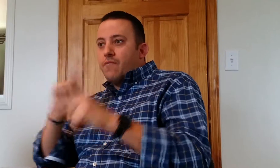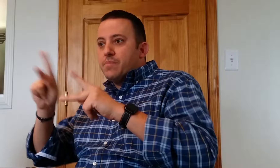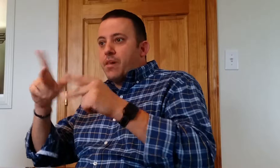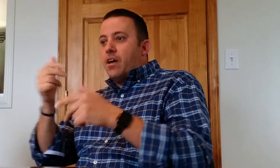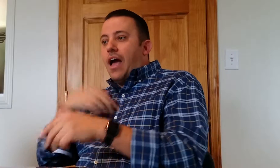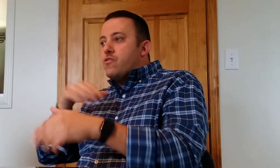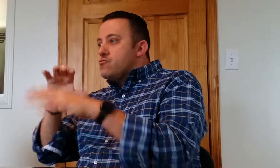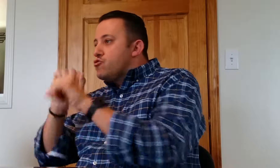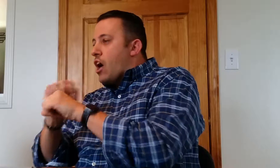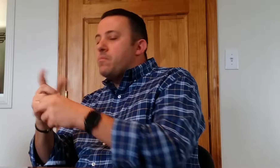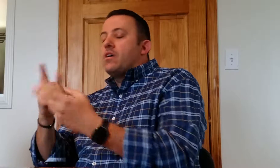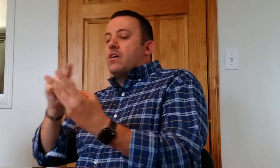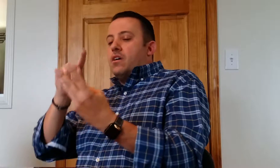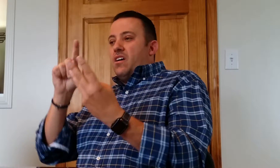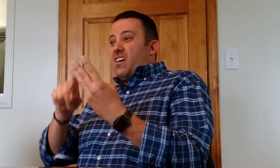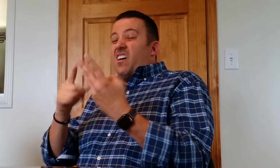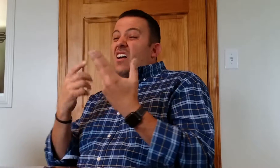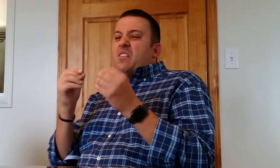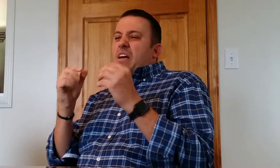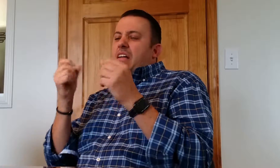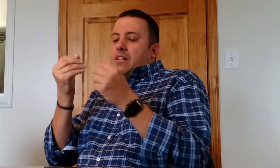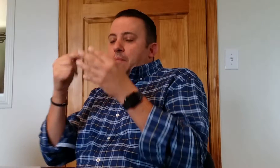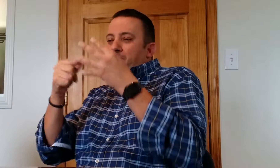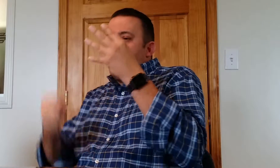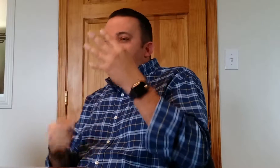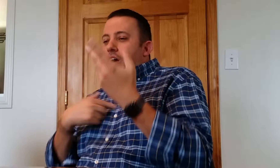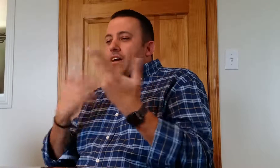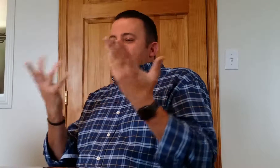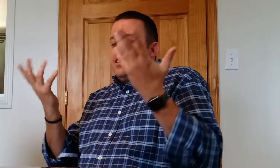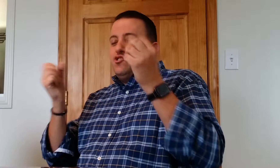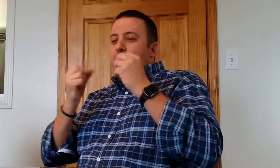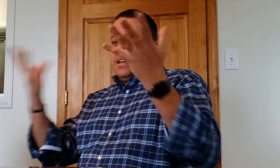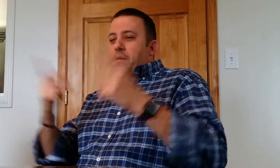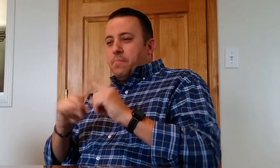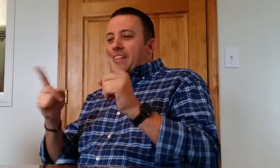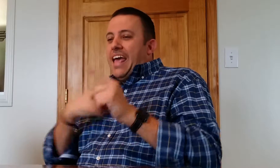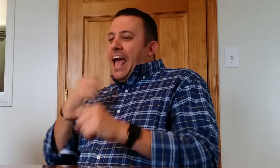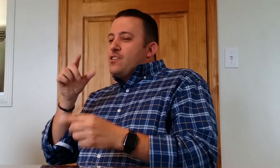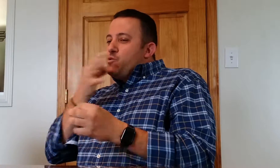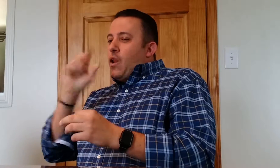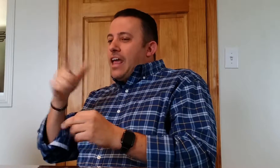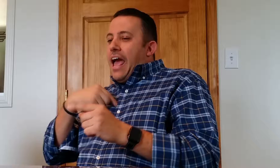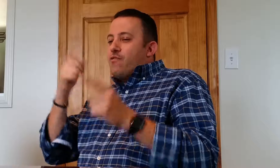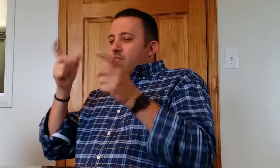The help with interpreter communication access for Deaf people as well as help Deaf people get jobs,